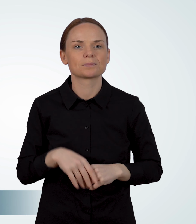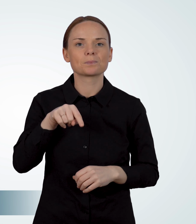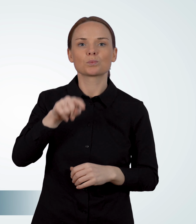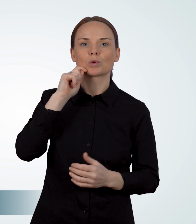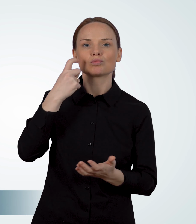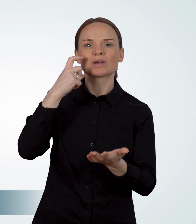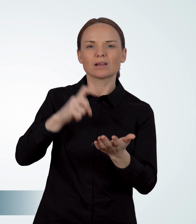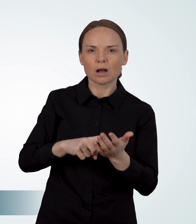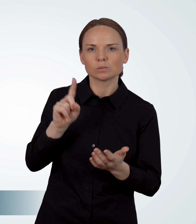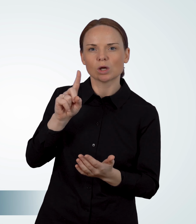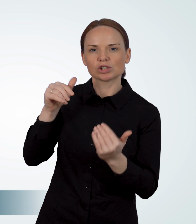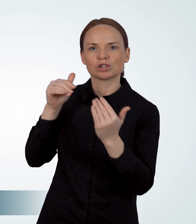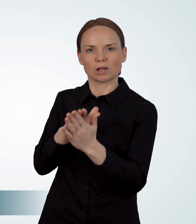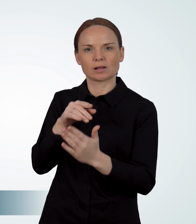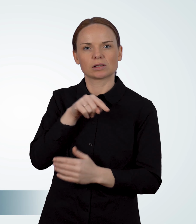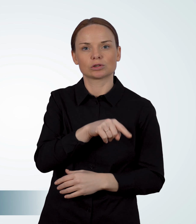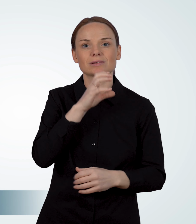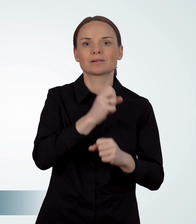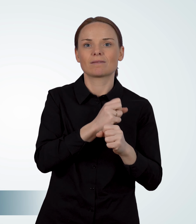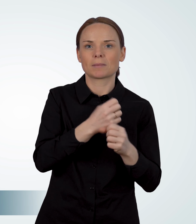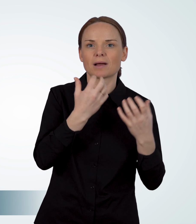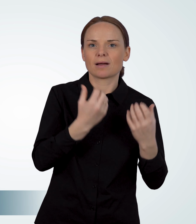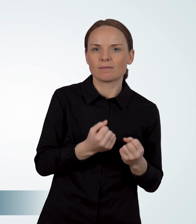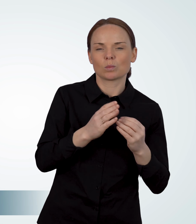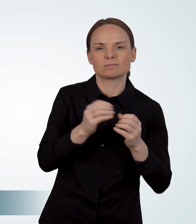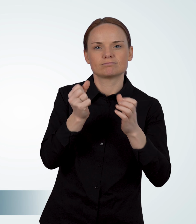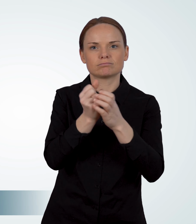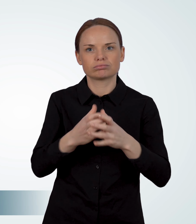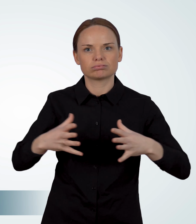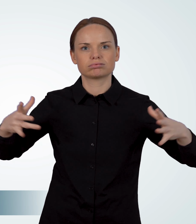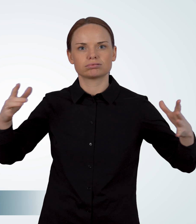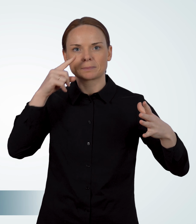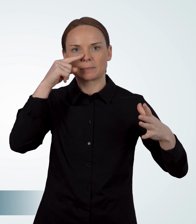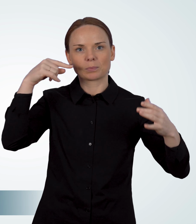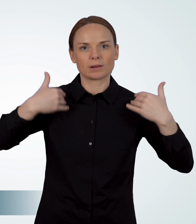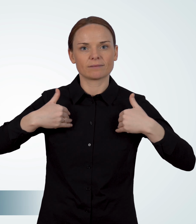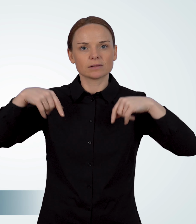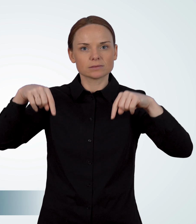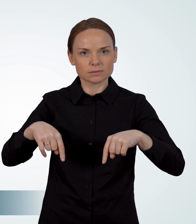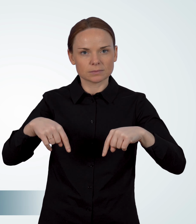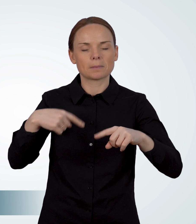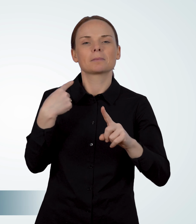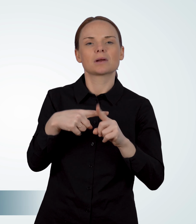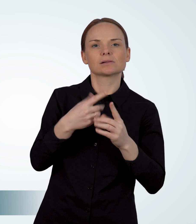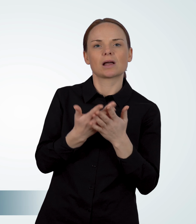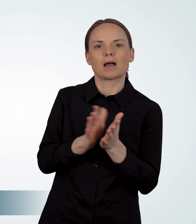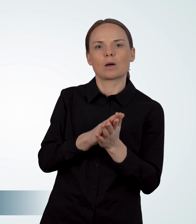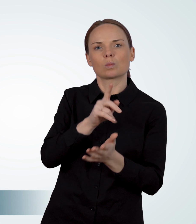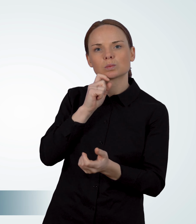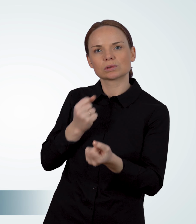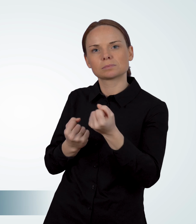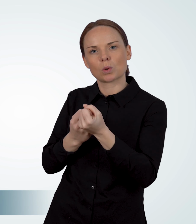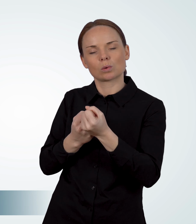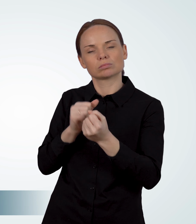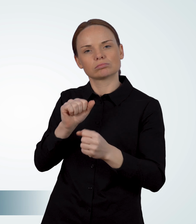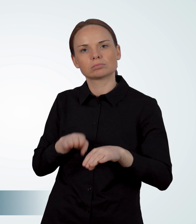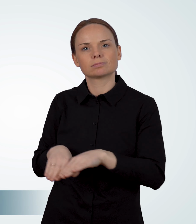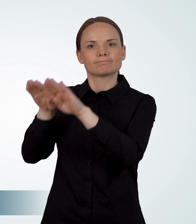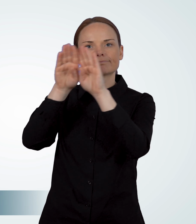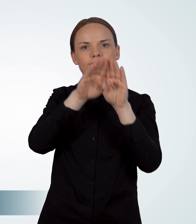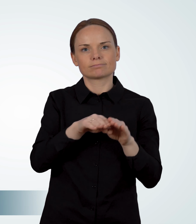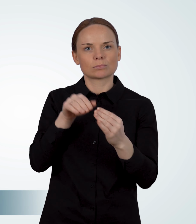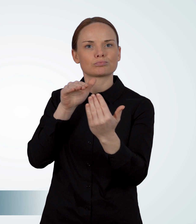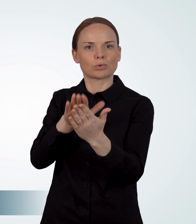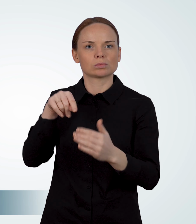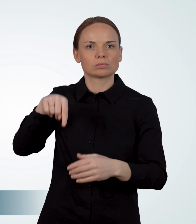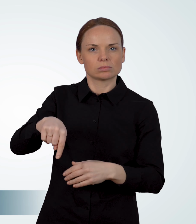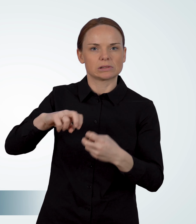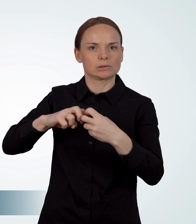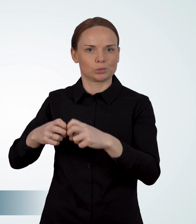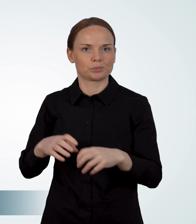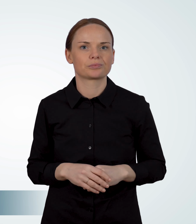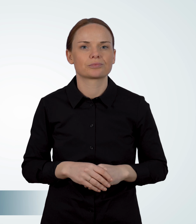The reforms recognise the challenges that governments face to house a growing population and support a national approach.